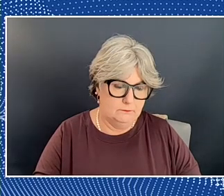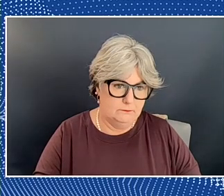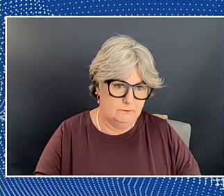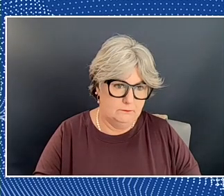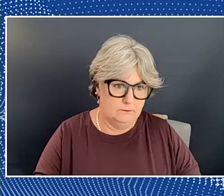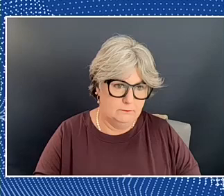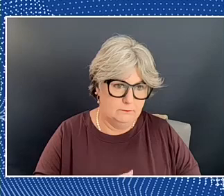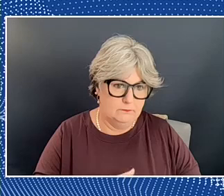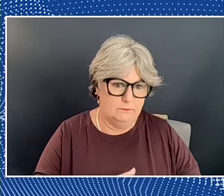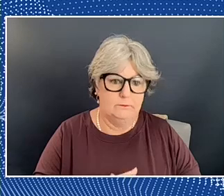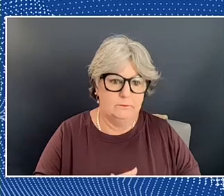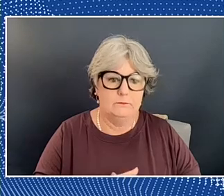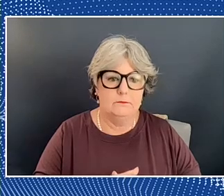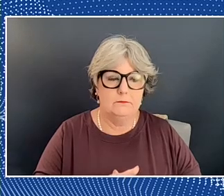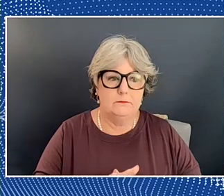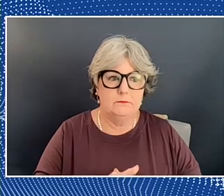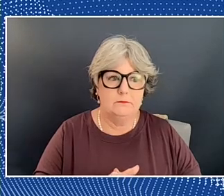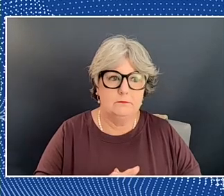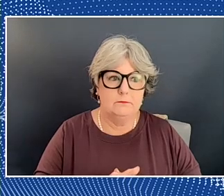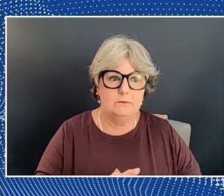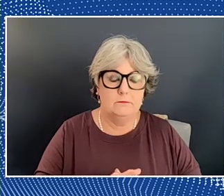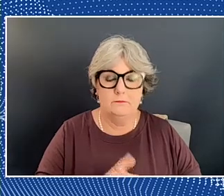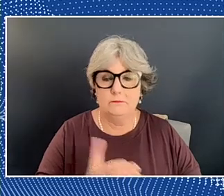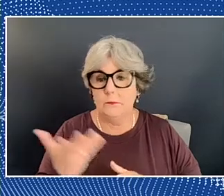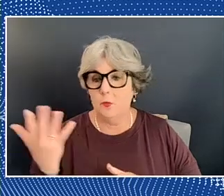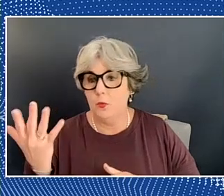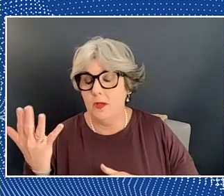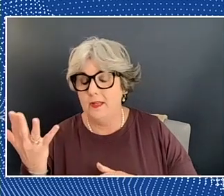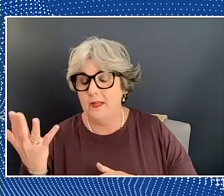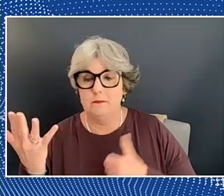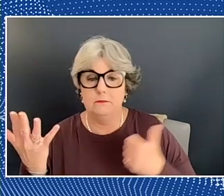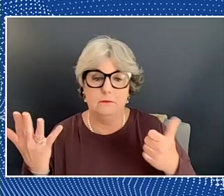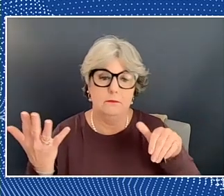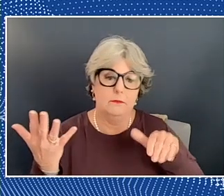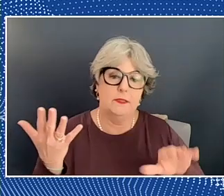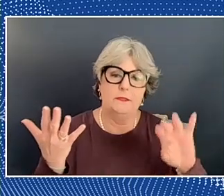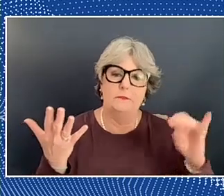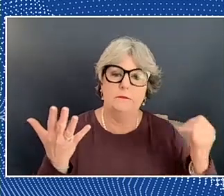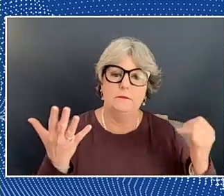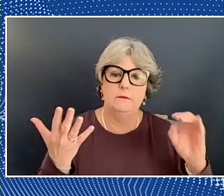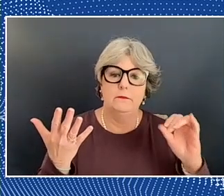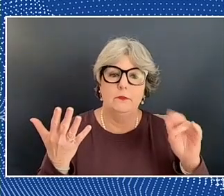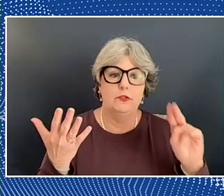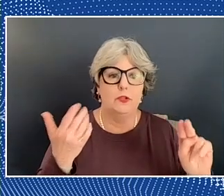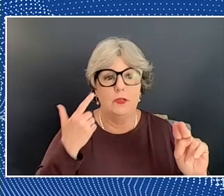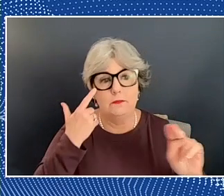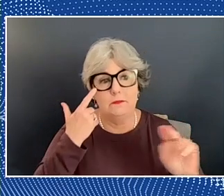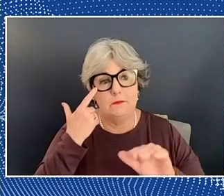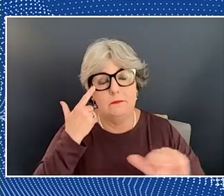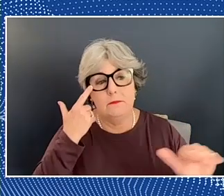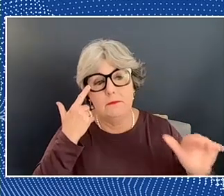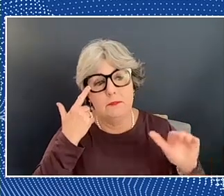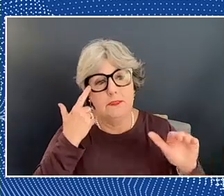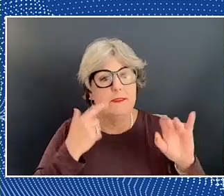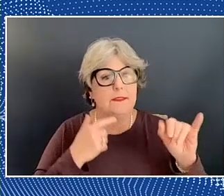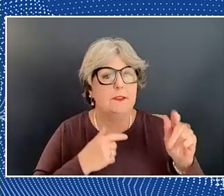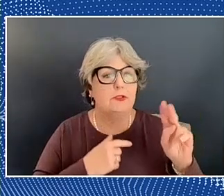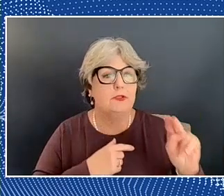me to admit, John? Sure. Okay. Just as a reminder, this is John Burkey, speaking on behalf of John Berkey